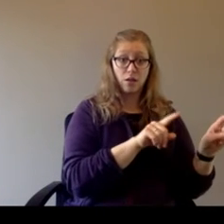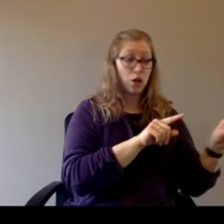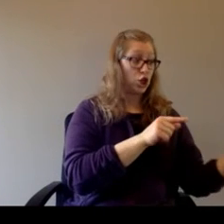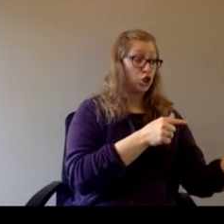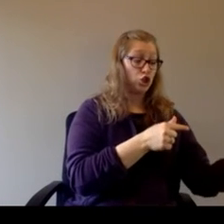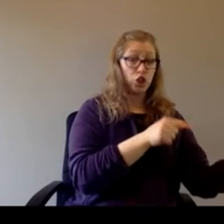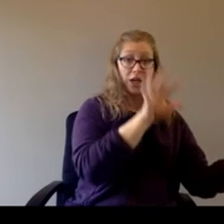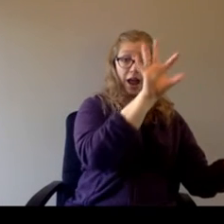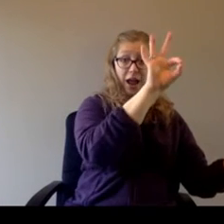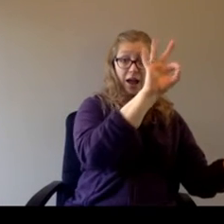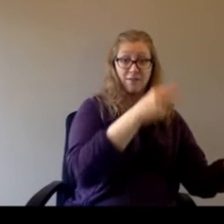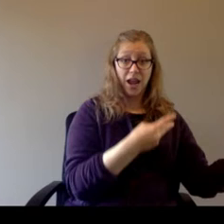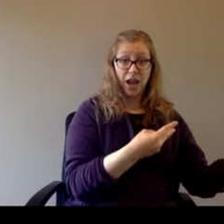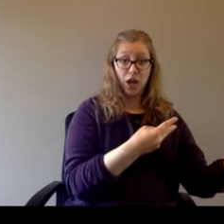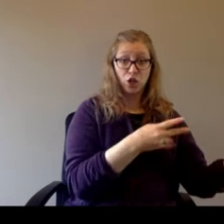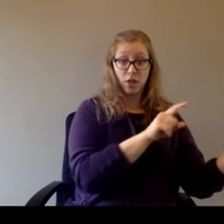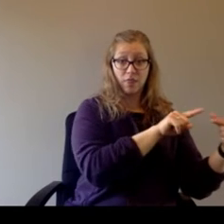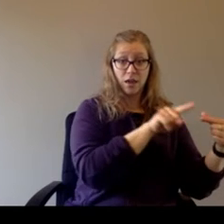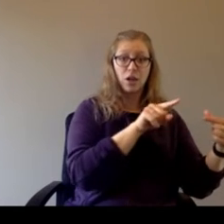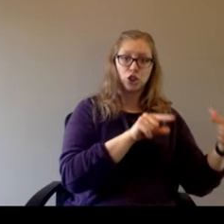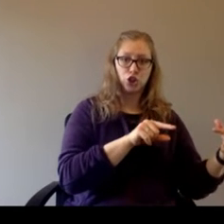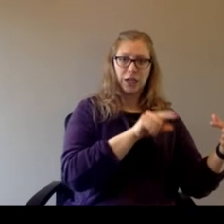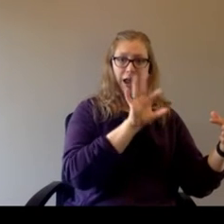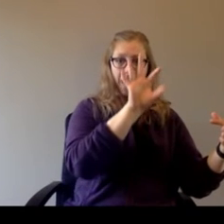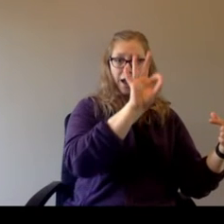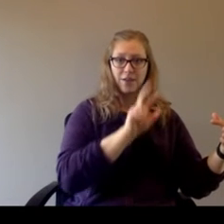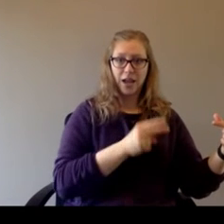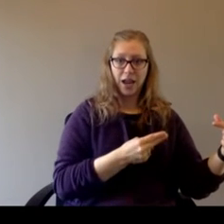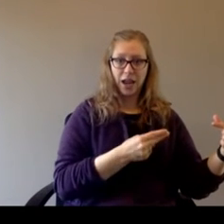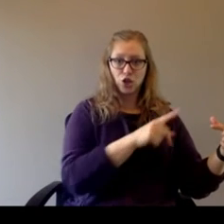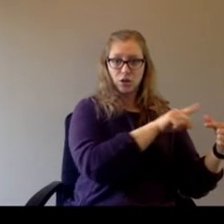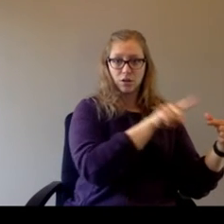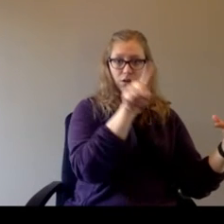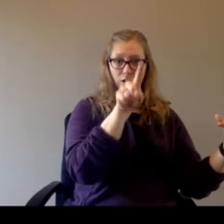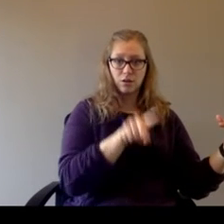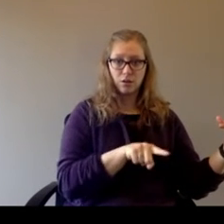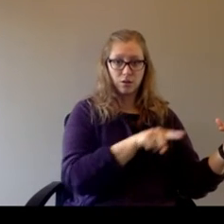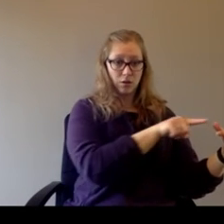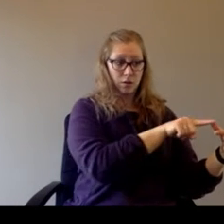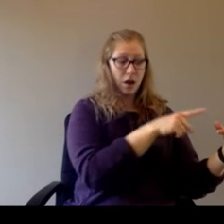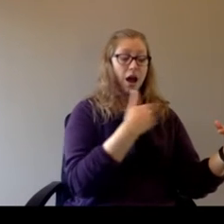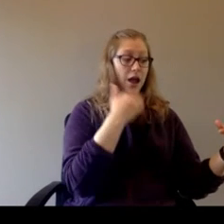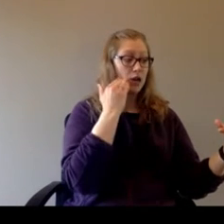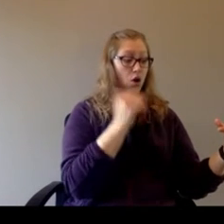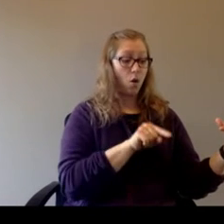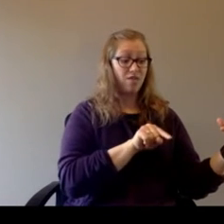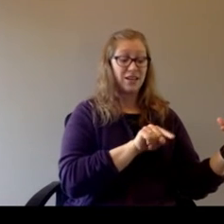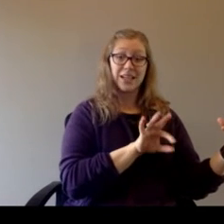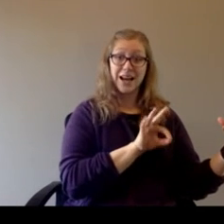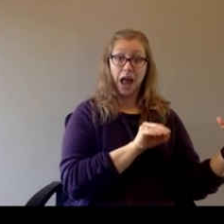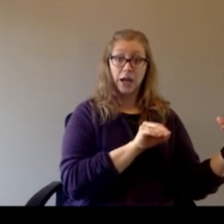that I have two angles that I know. I know that I know the 90 degree angle, and I know that the other one is